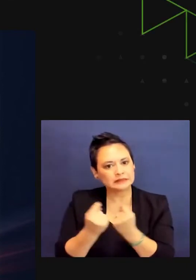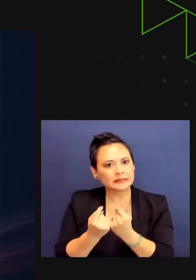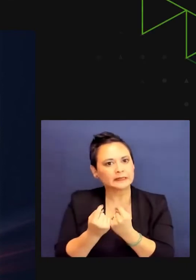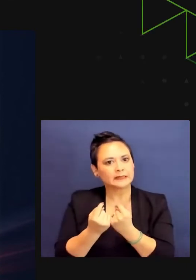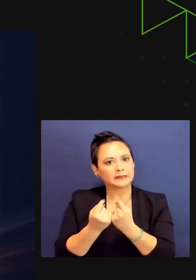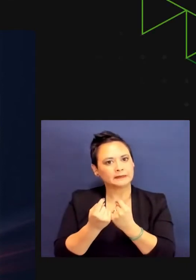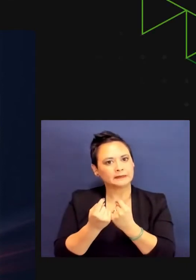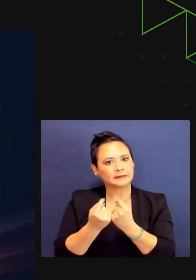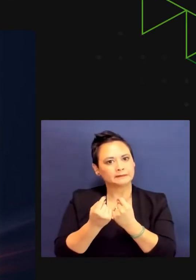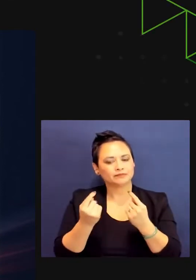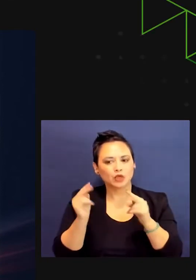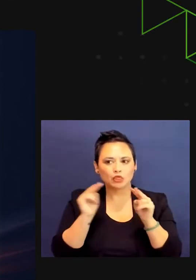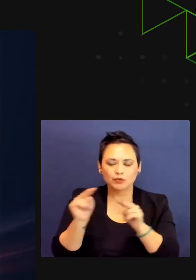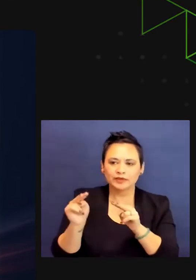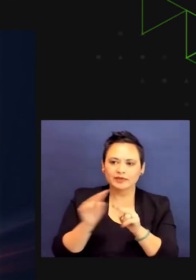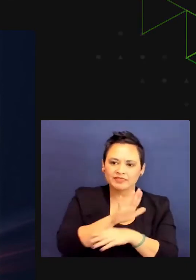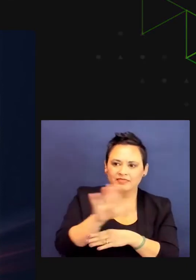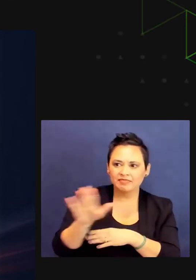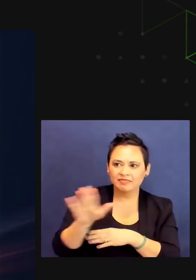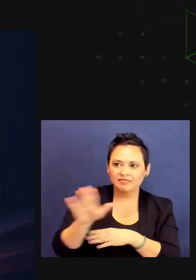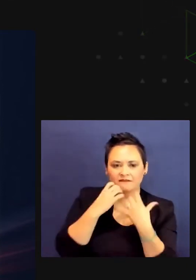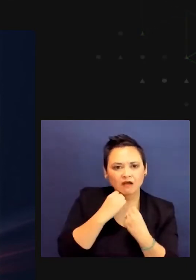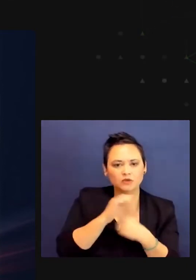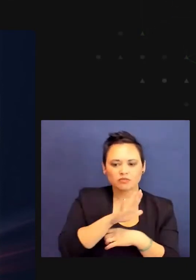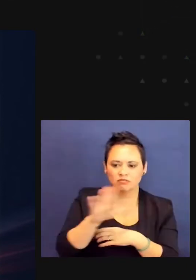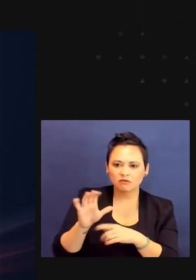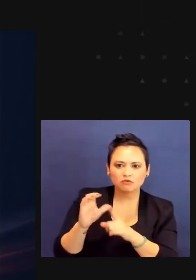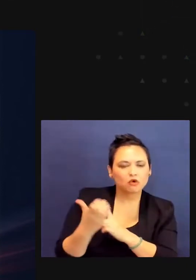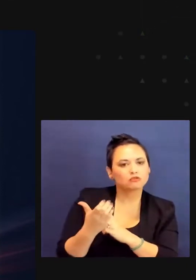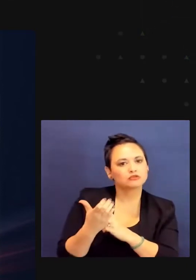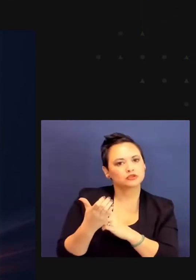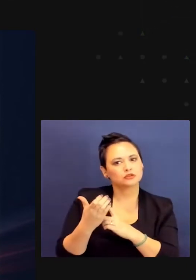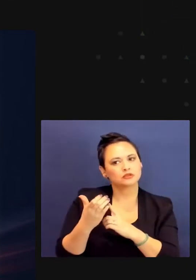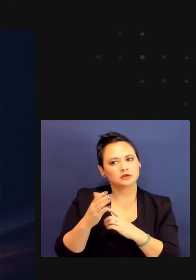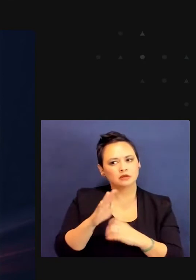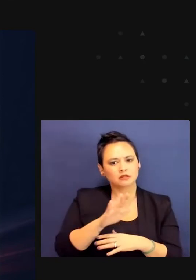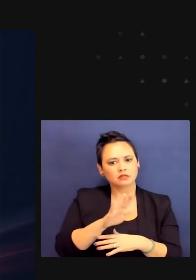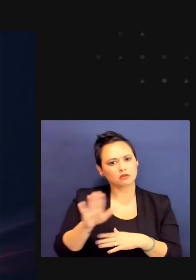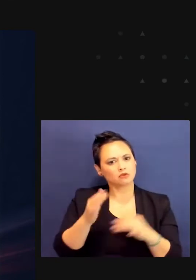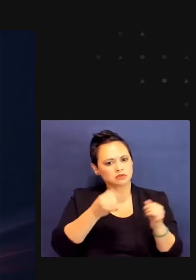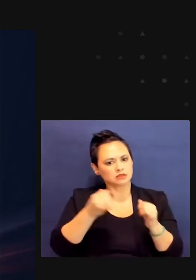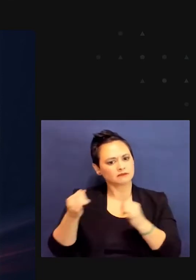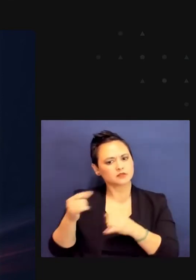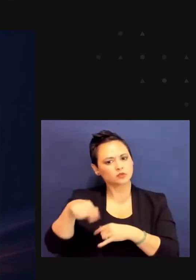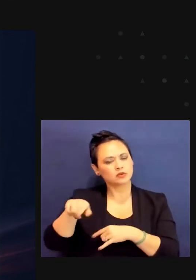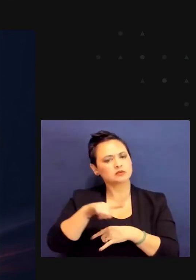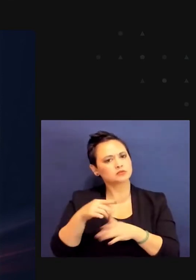and do those individuals you know, represent that as part of the interviewing process.